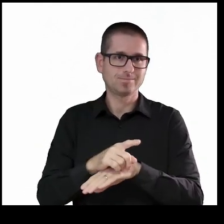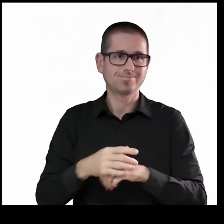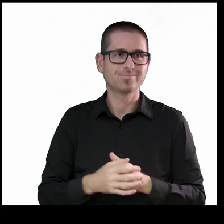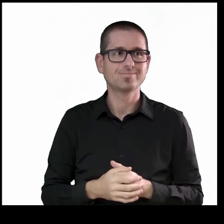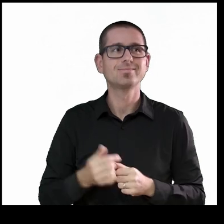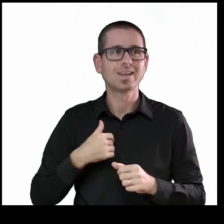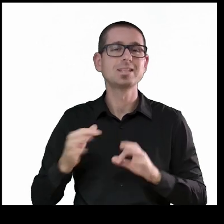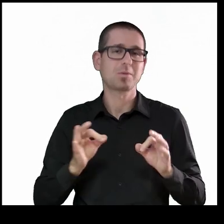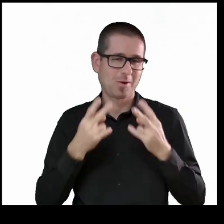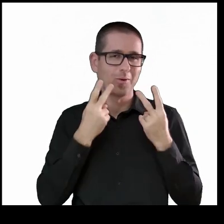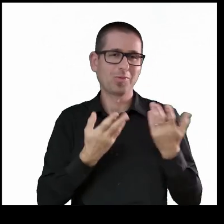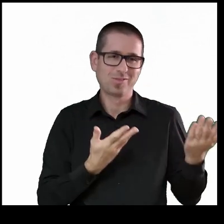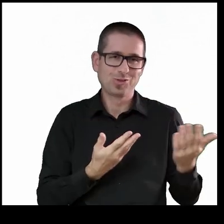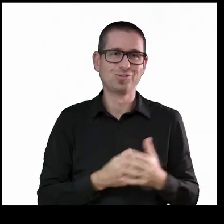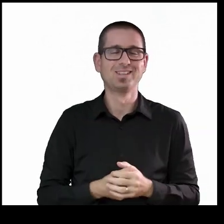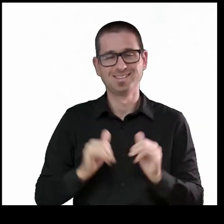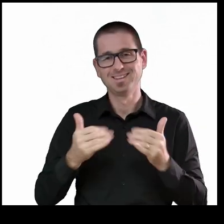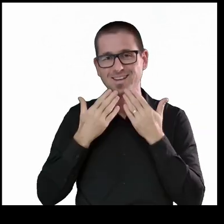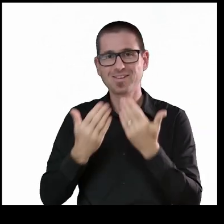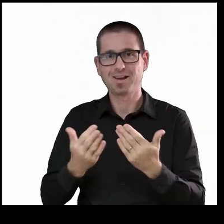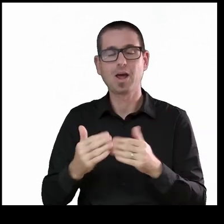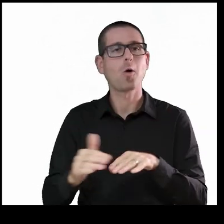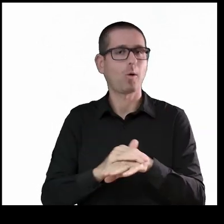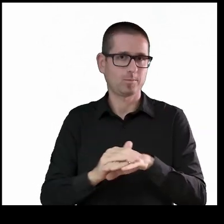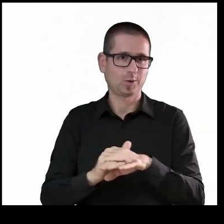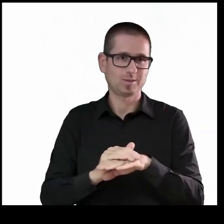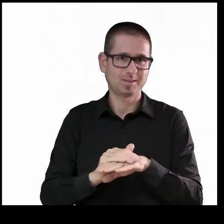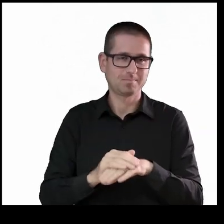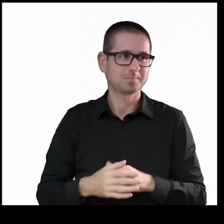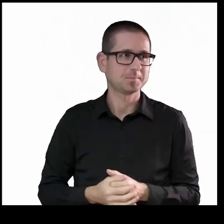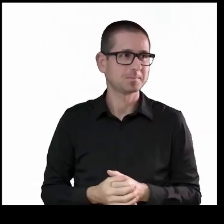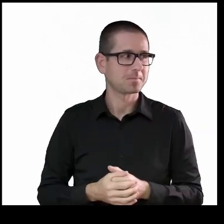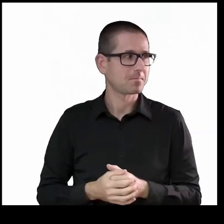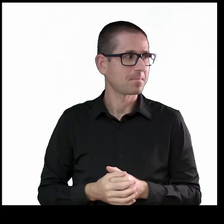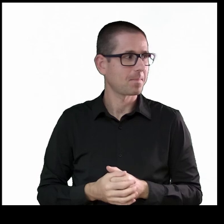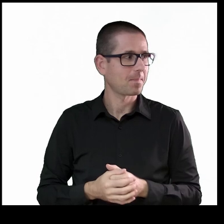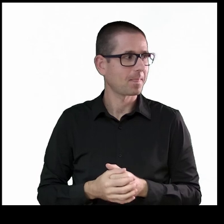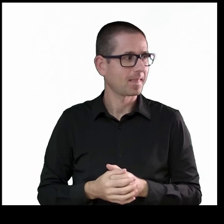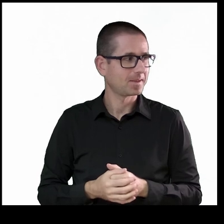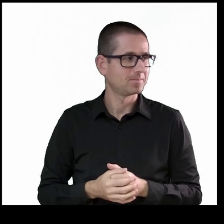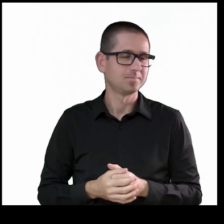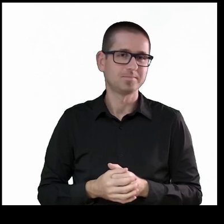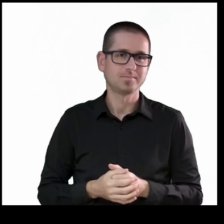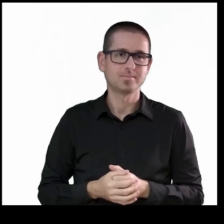thank you very much. Excuse me. Excuse me for that. And I'm waiting for questions.